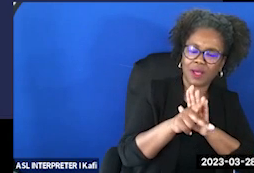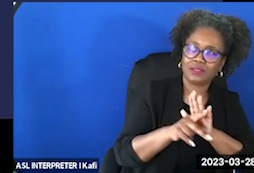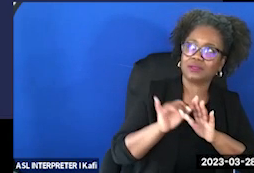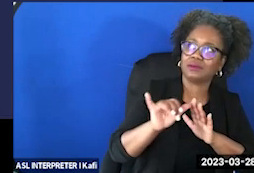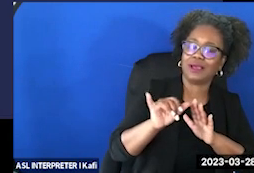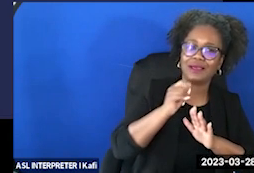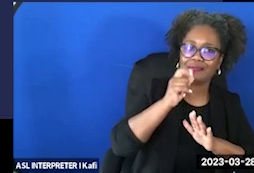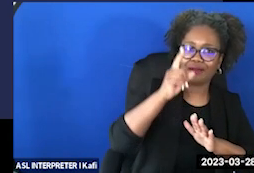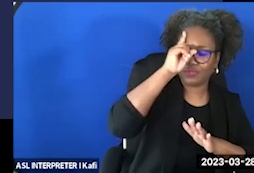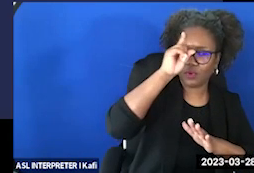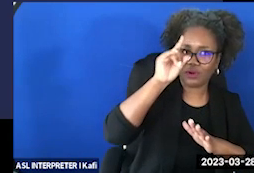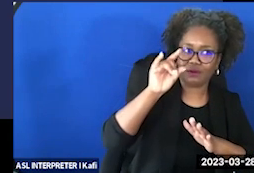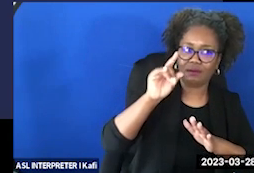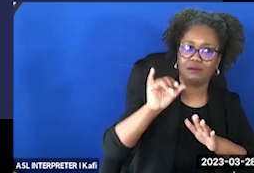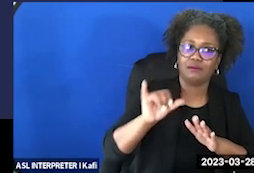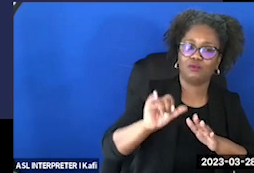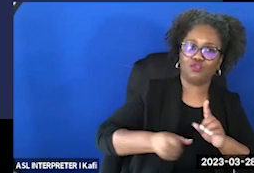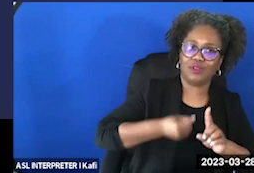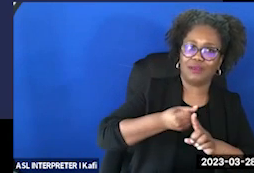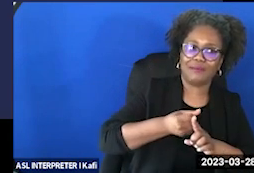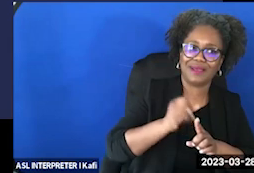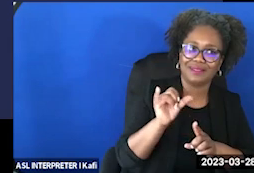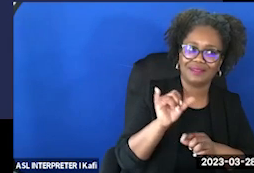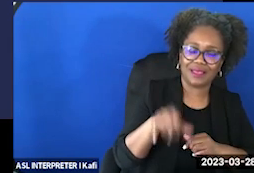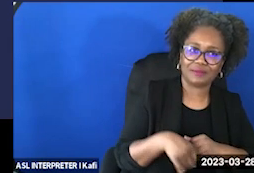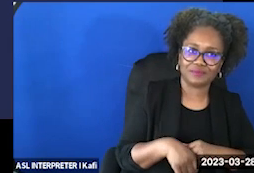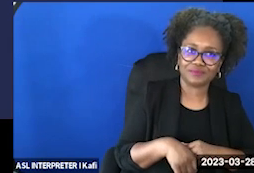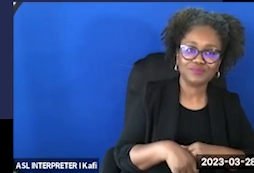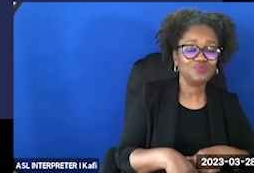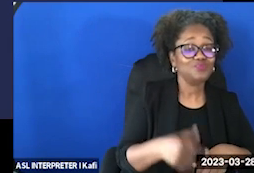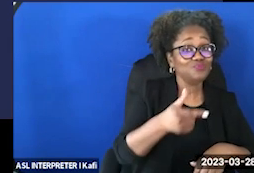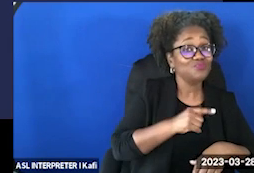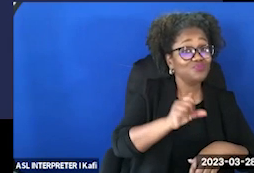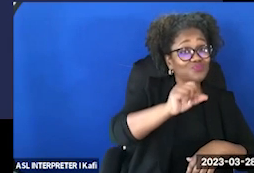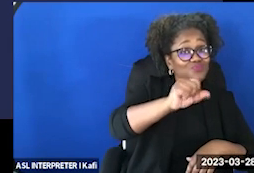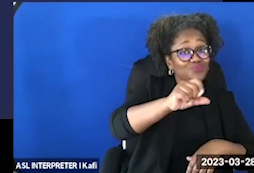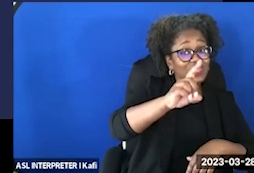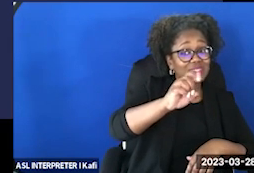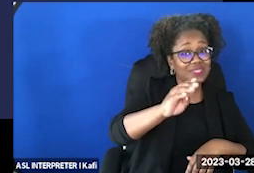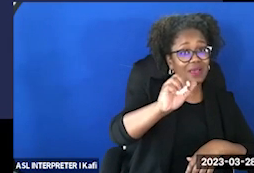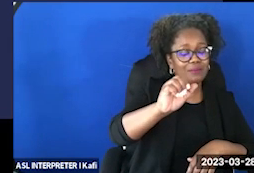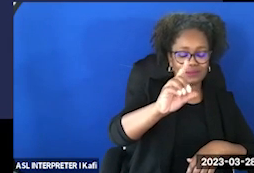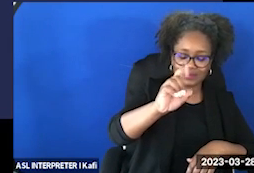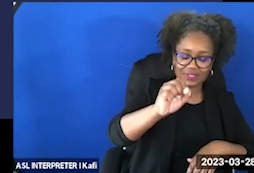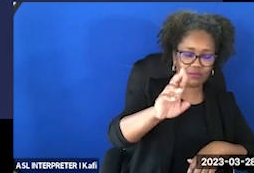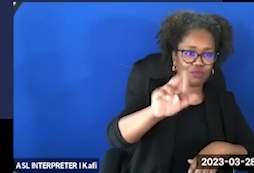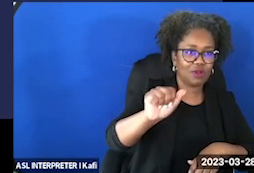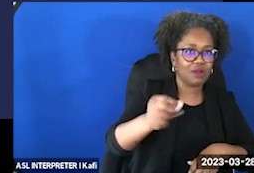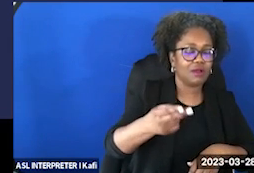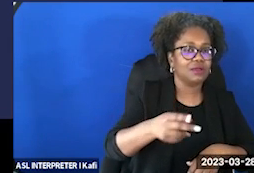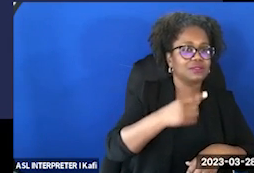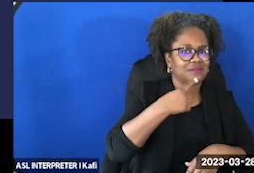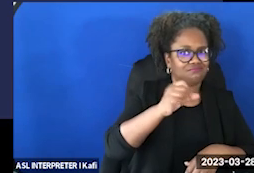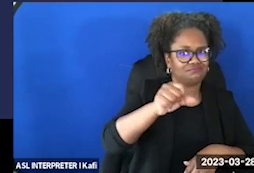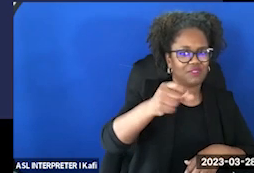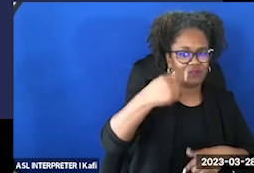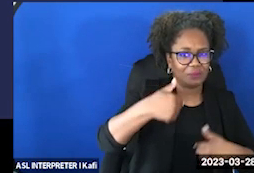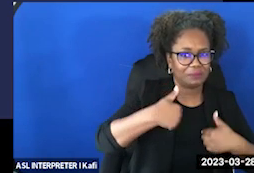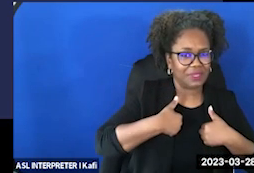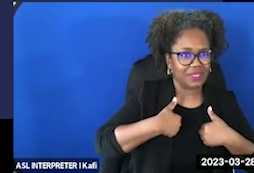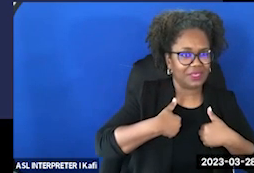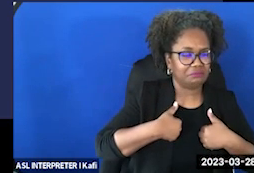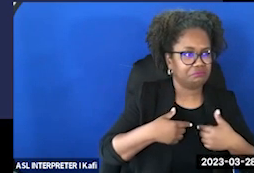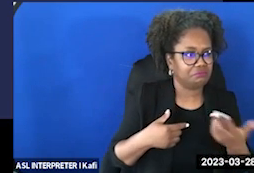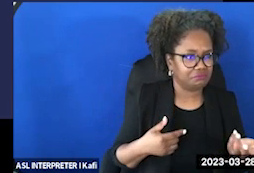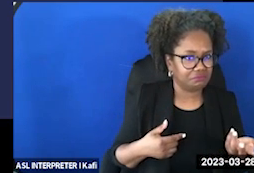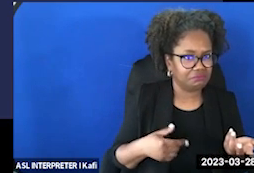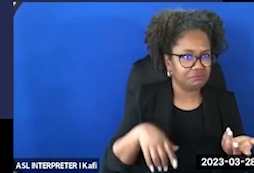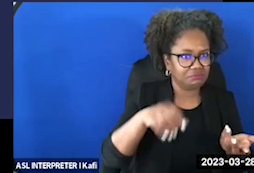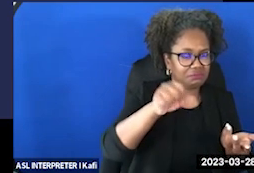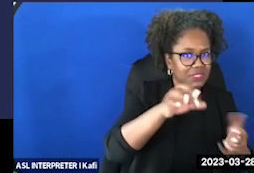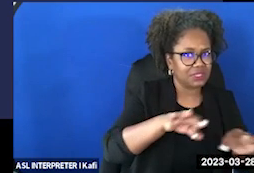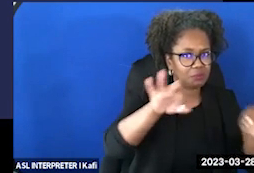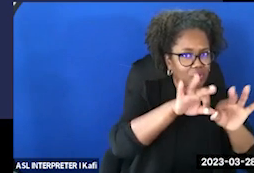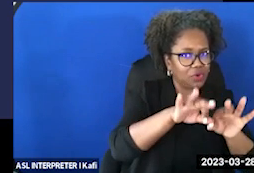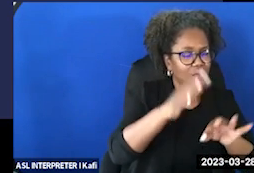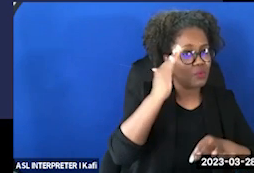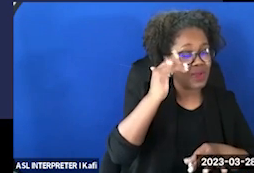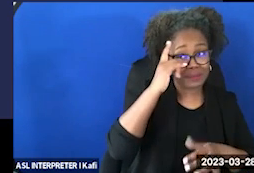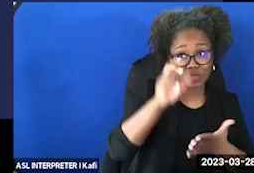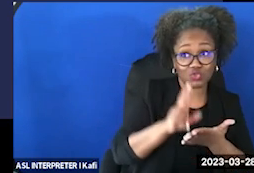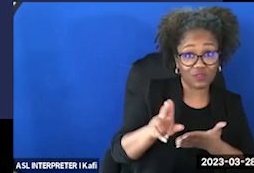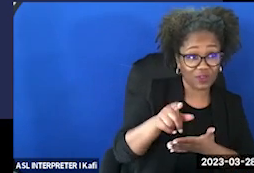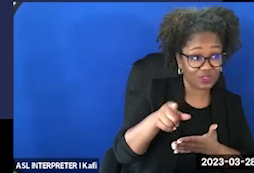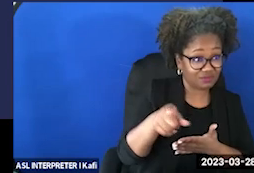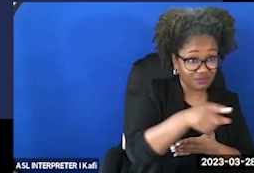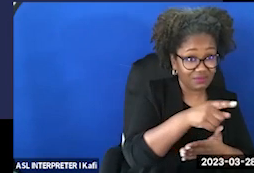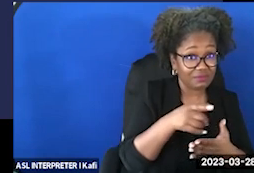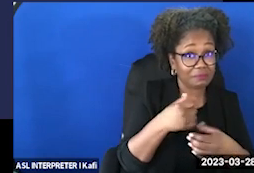Debbie Stine, Science & Technology Policy Academy: Yeah to me it's, you know, and on this particular issue it's like super important. You know the universities are the ones who make decisions about. For example, faculty hiring. You know